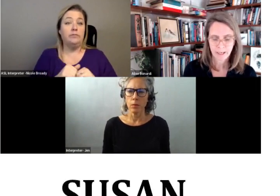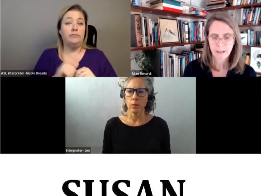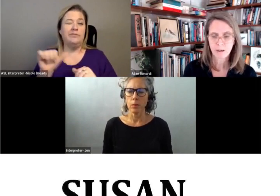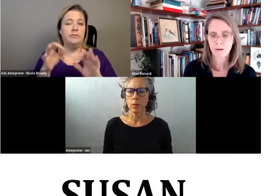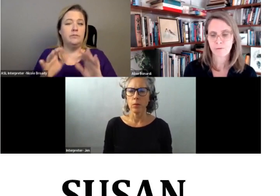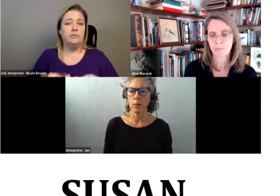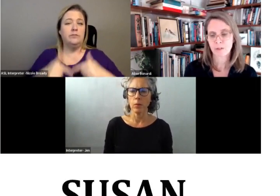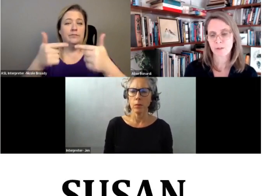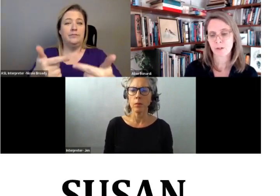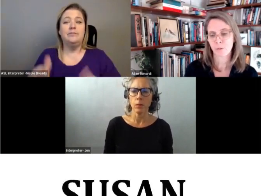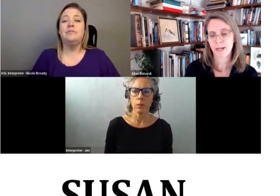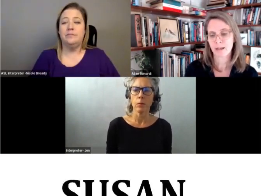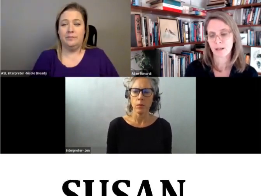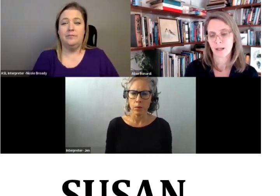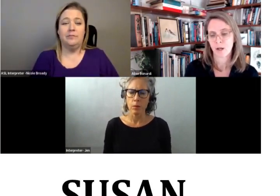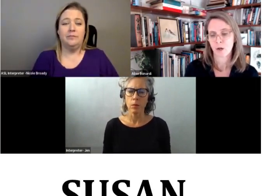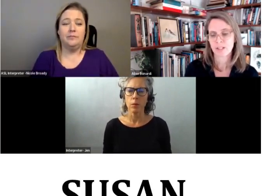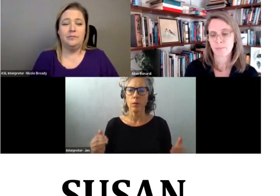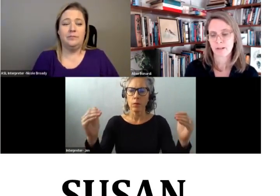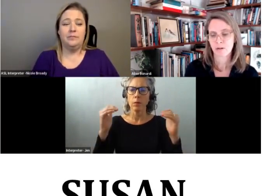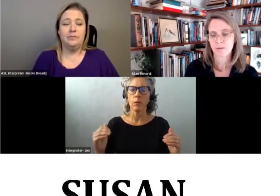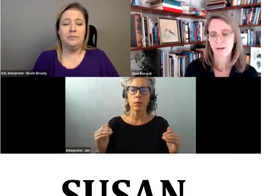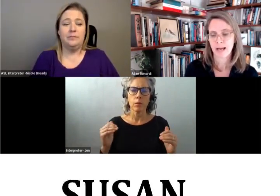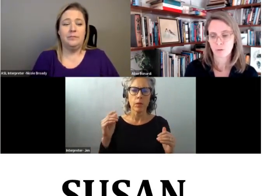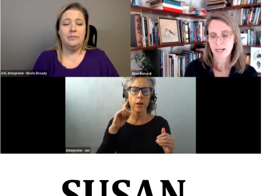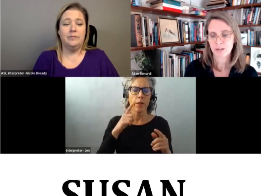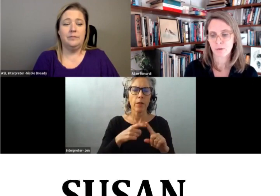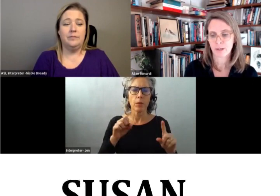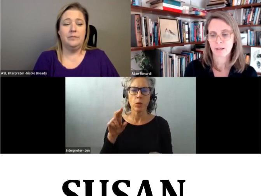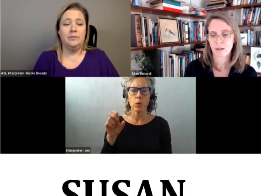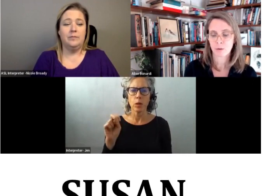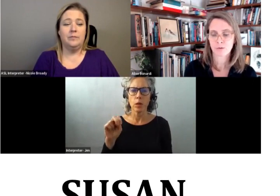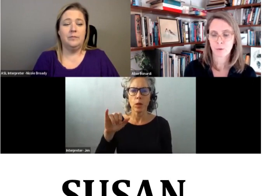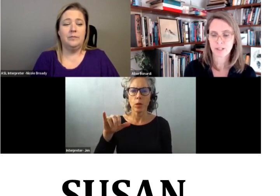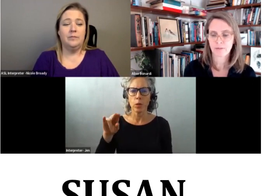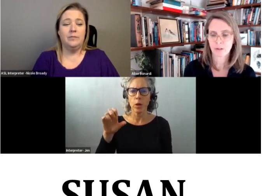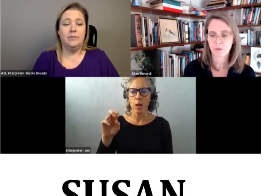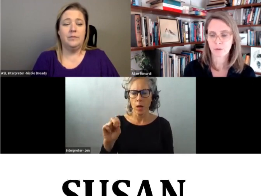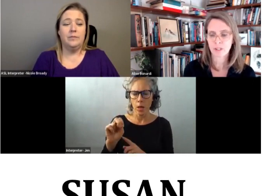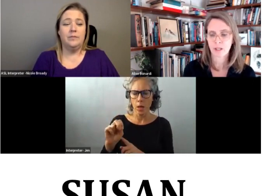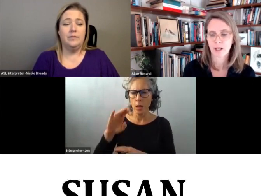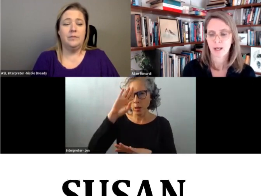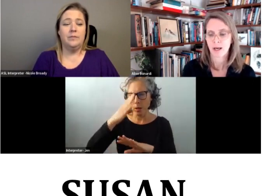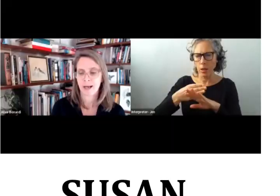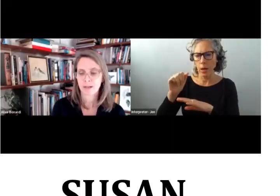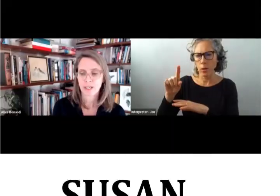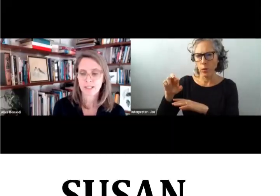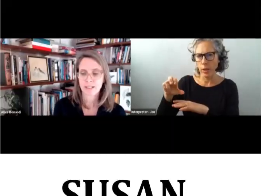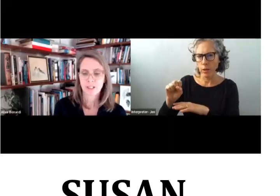then hear from Susan un, who is the mother of undress Yuen who's 47 years old, and Reyes doesn't